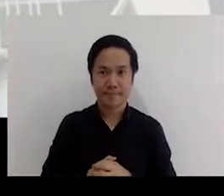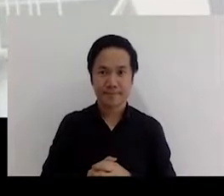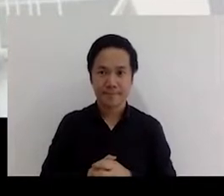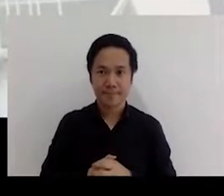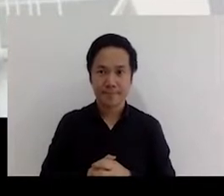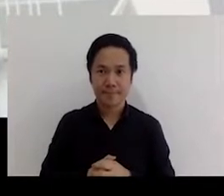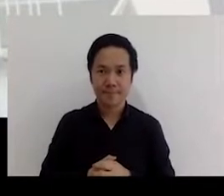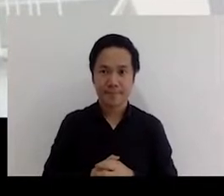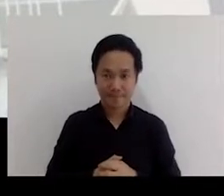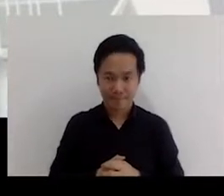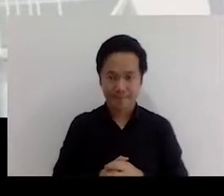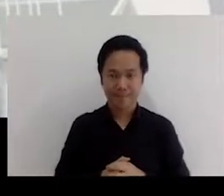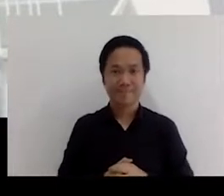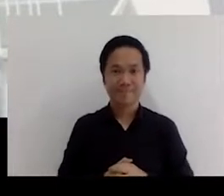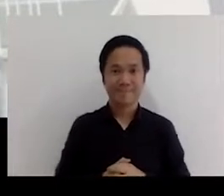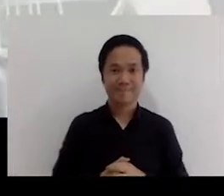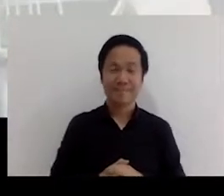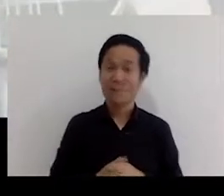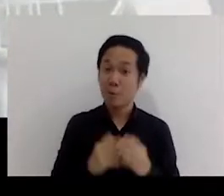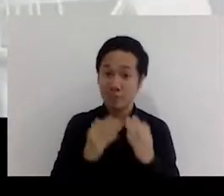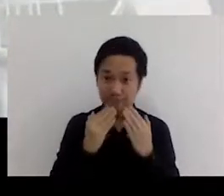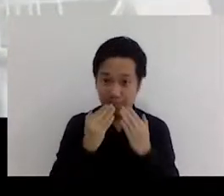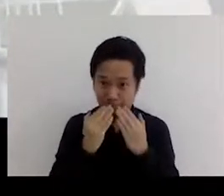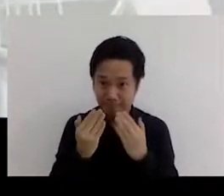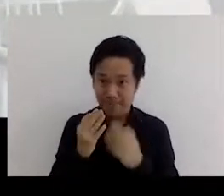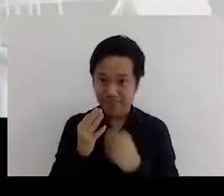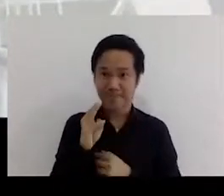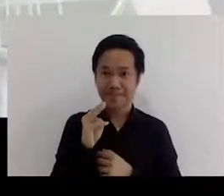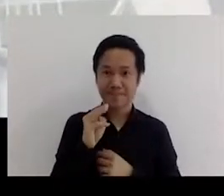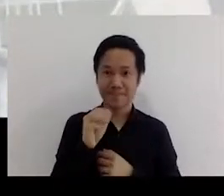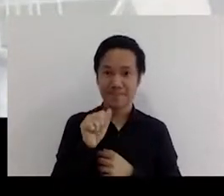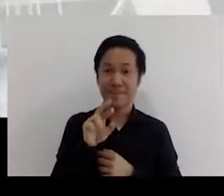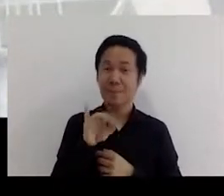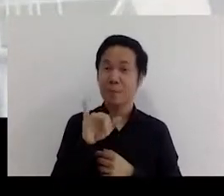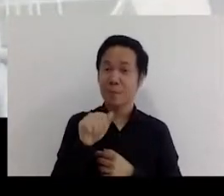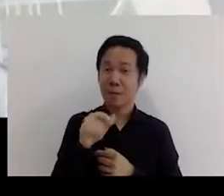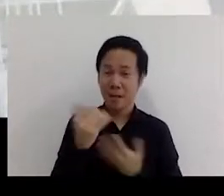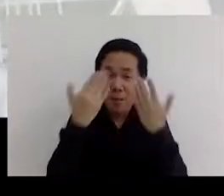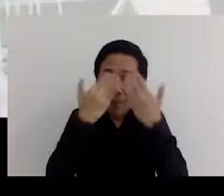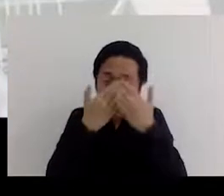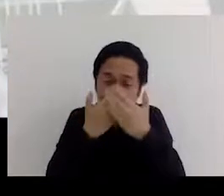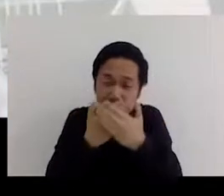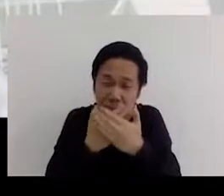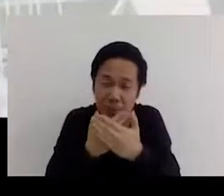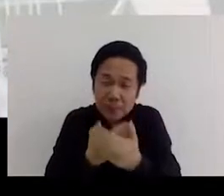Thank you for staying up so late to join us. Thank you for really spurring us